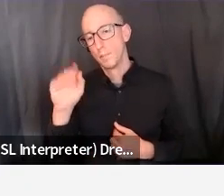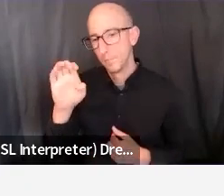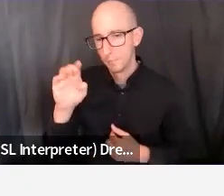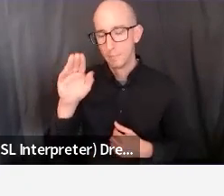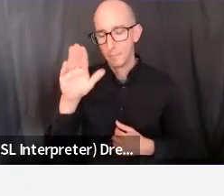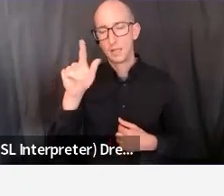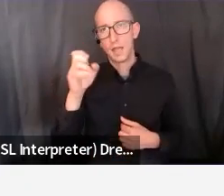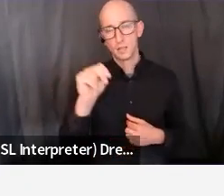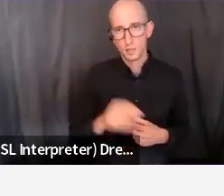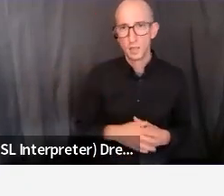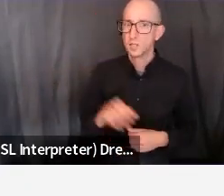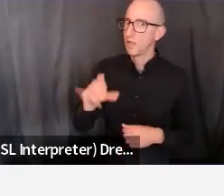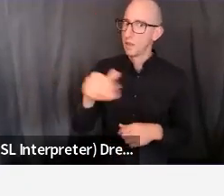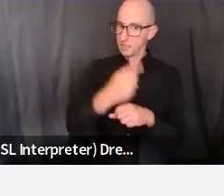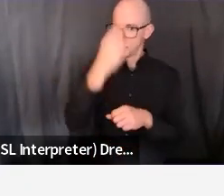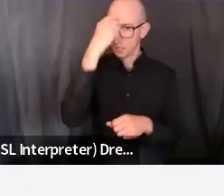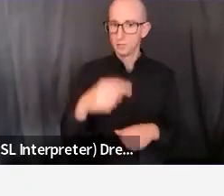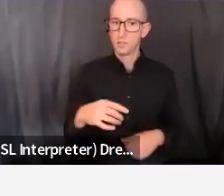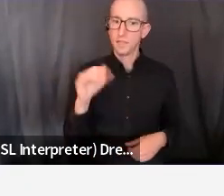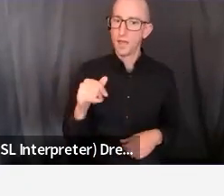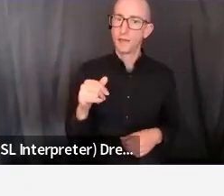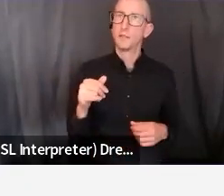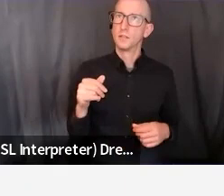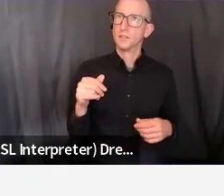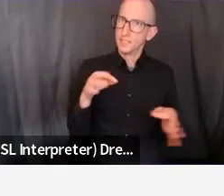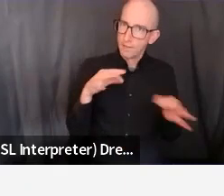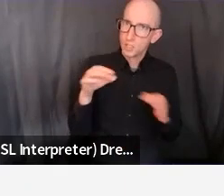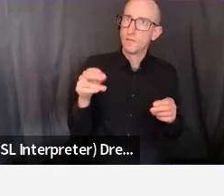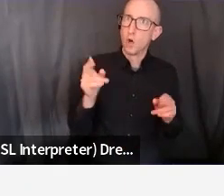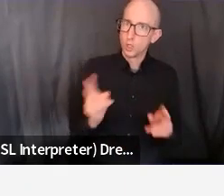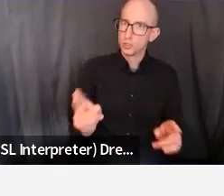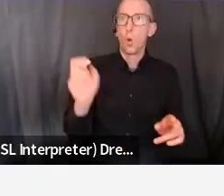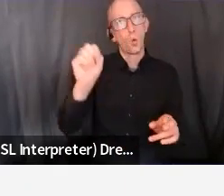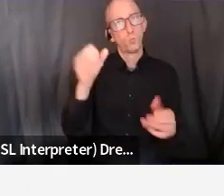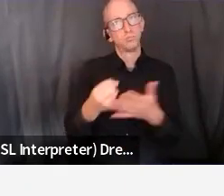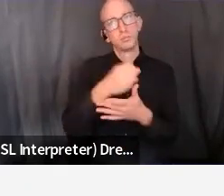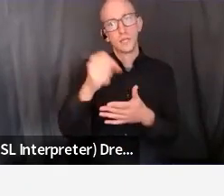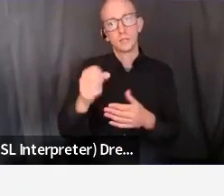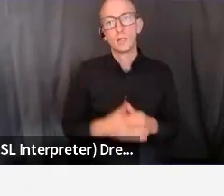here at EPA, Community Equity, and Resiliency, Building Environmental and Climate Justice Through